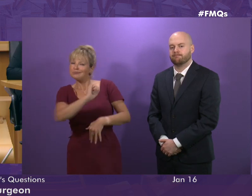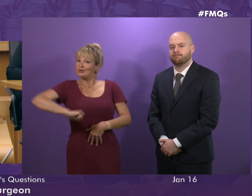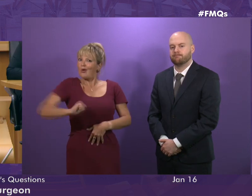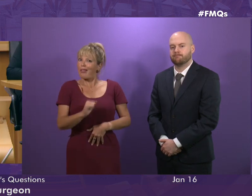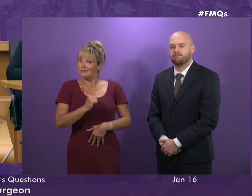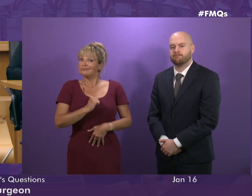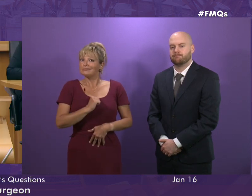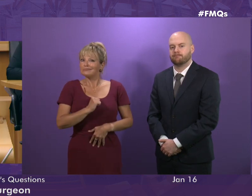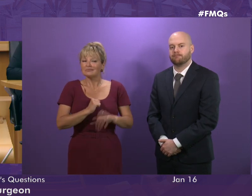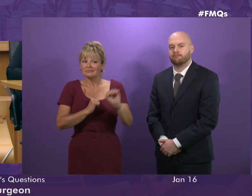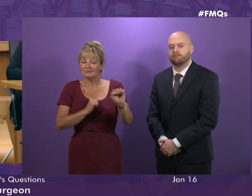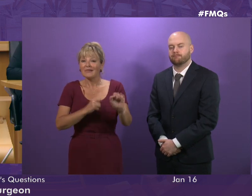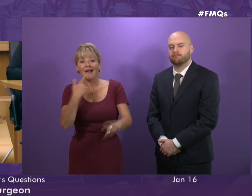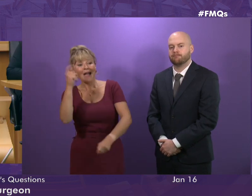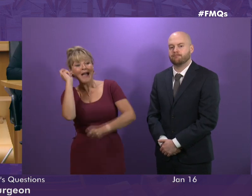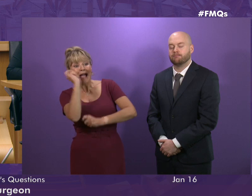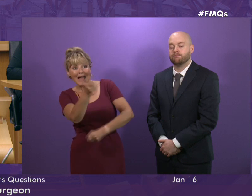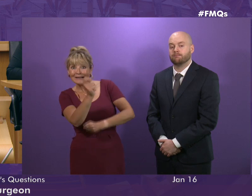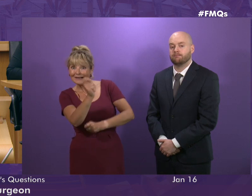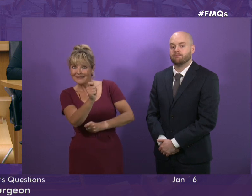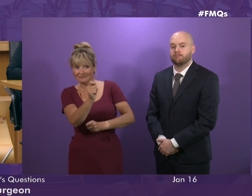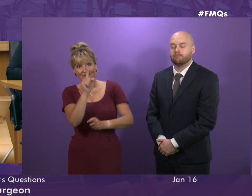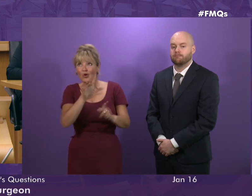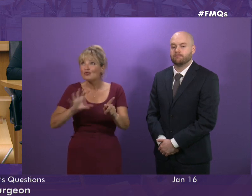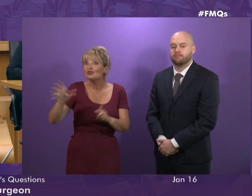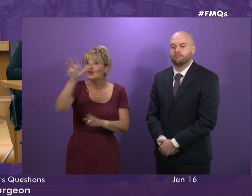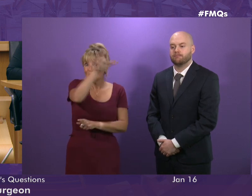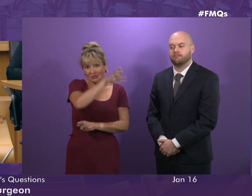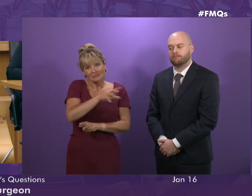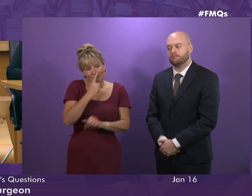Angling makes a key contribution to many rural areas in Scotland.